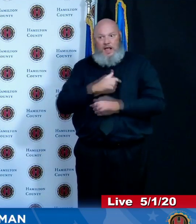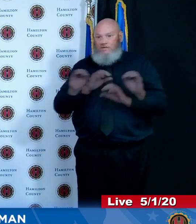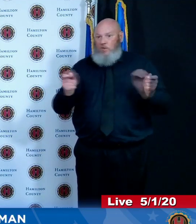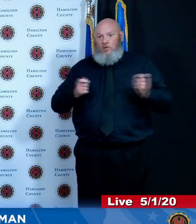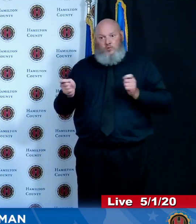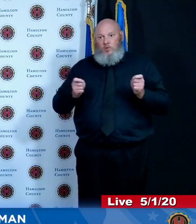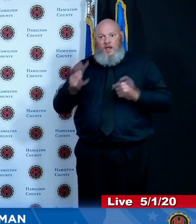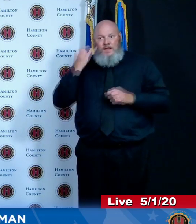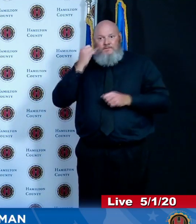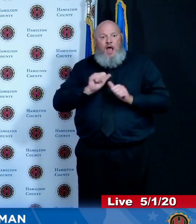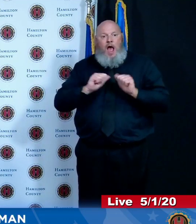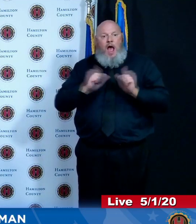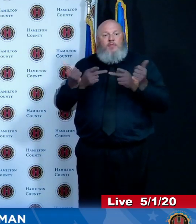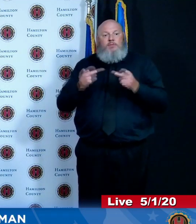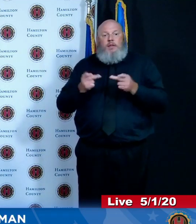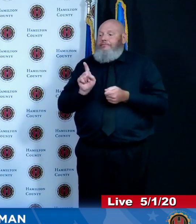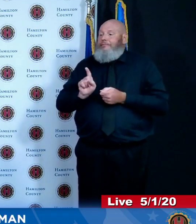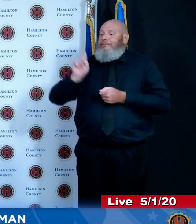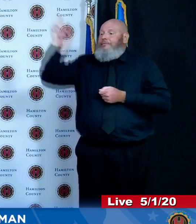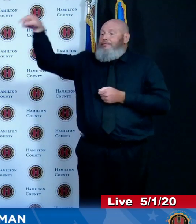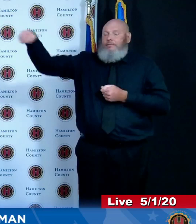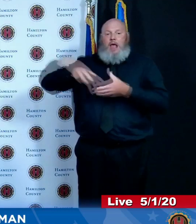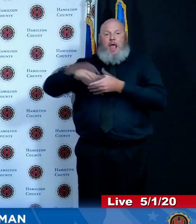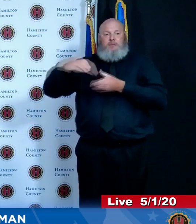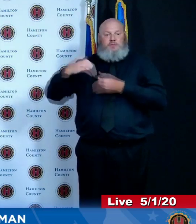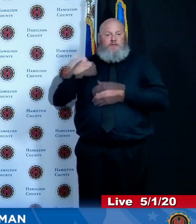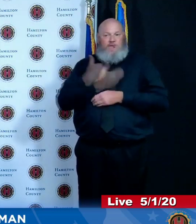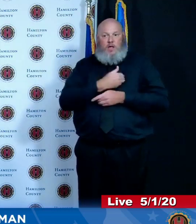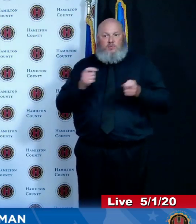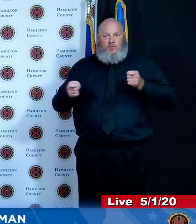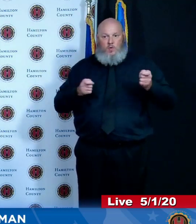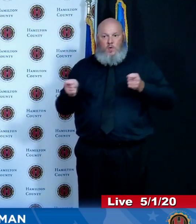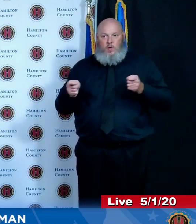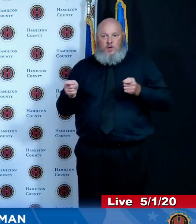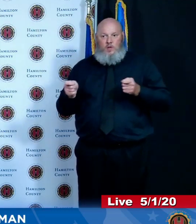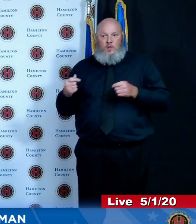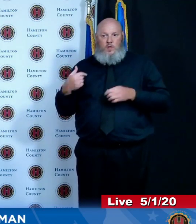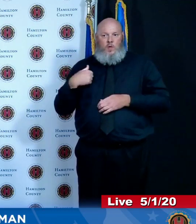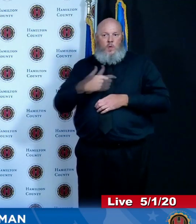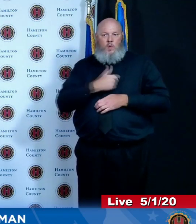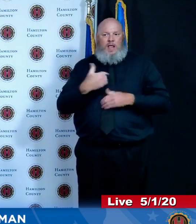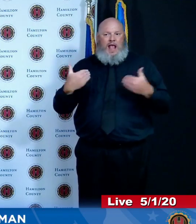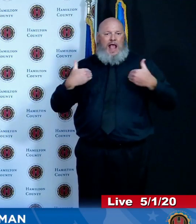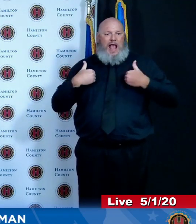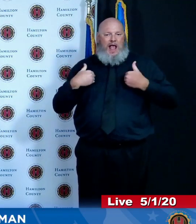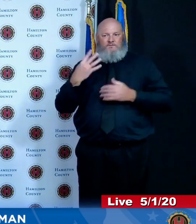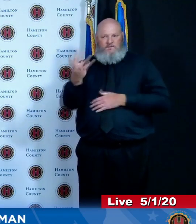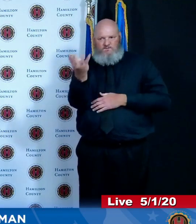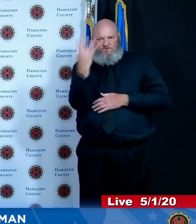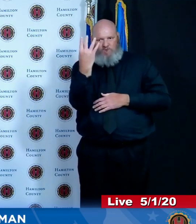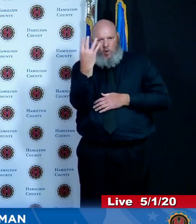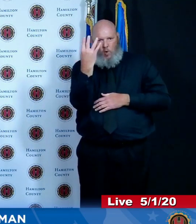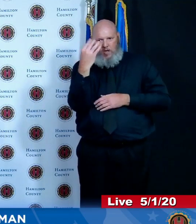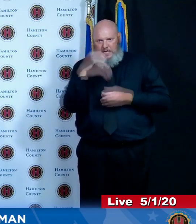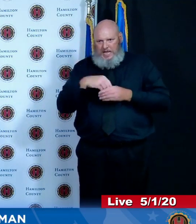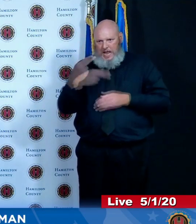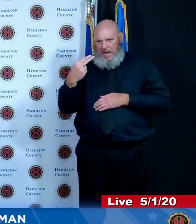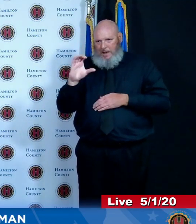jurisdictions and then obviously if you cross over the county line it's it's a completely different county we are happy to forward those on so feel